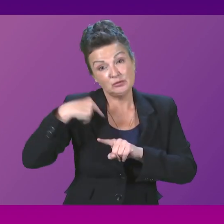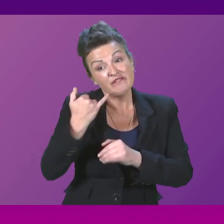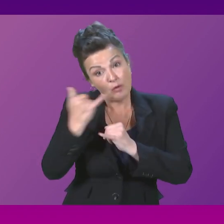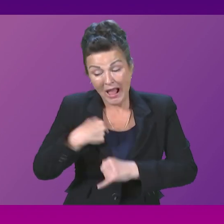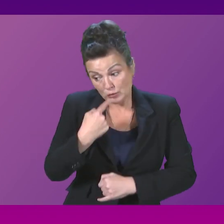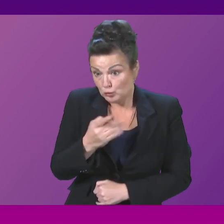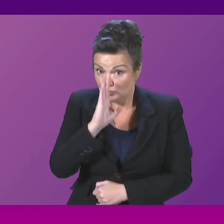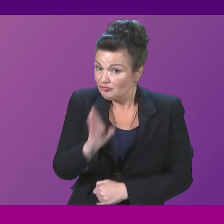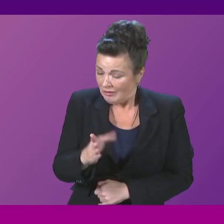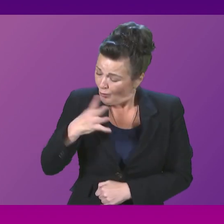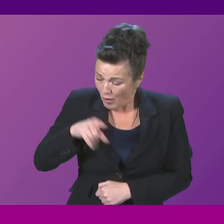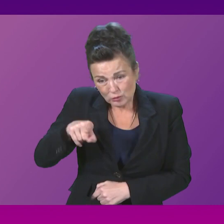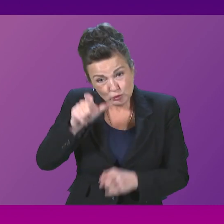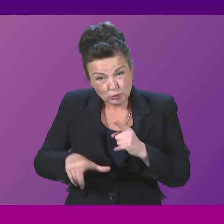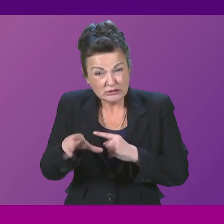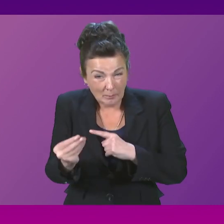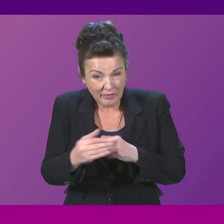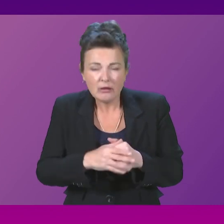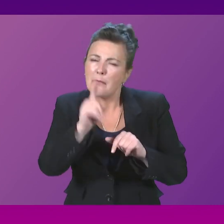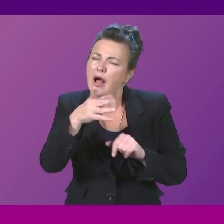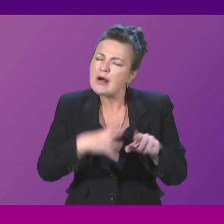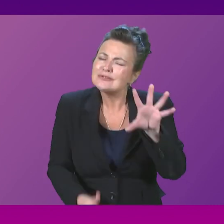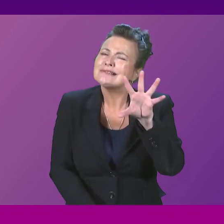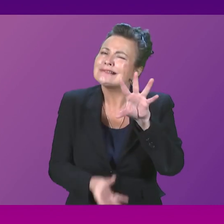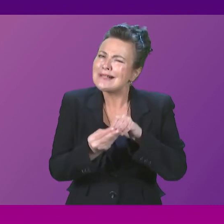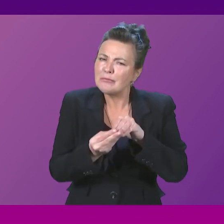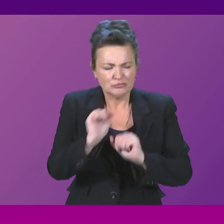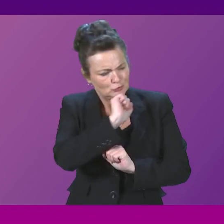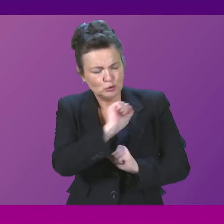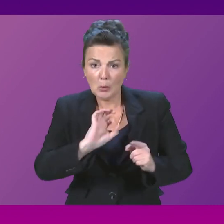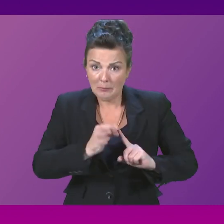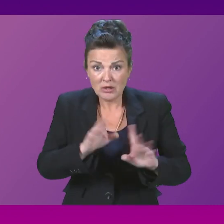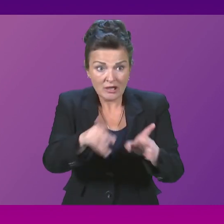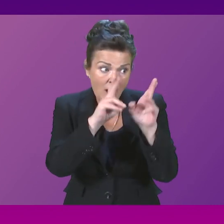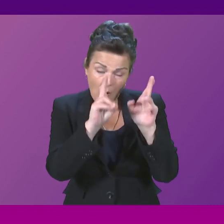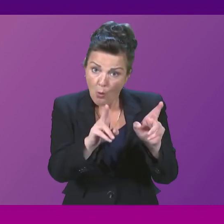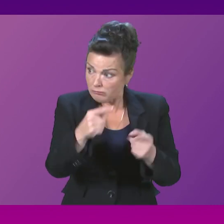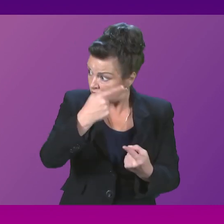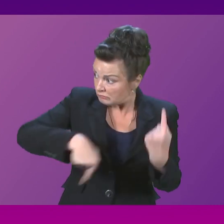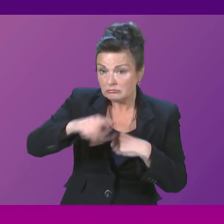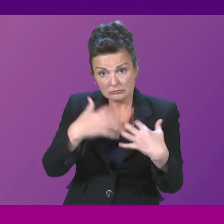I will recap the points that Emma Roddick has made, for which I hope that there is support across the chamber.